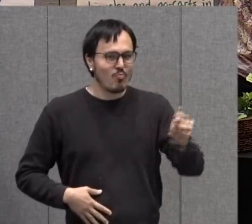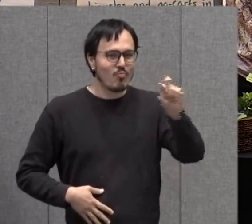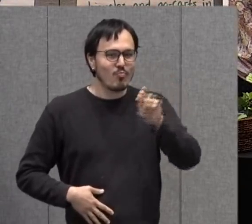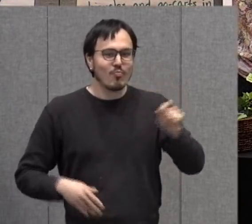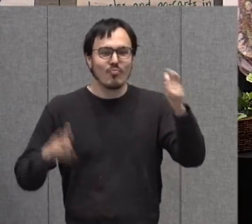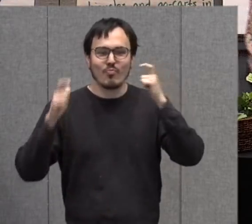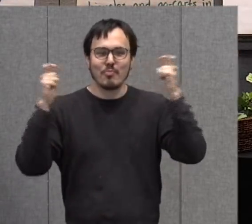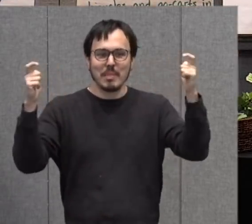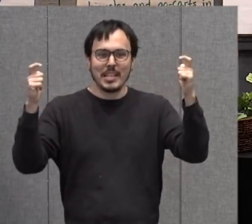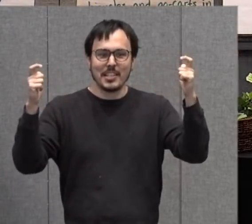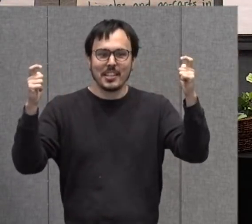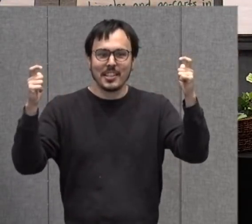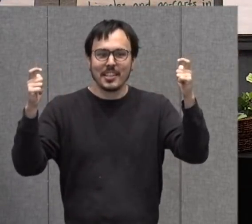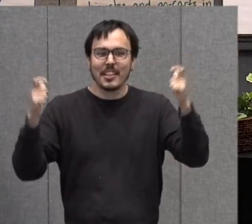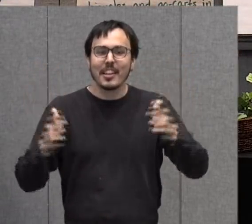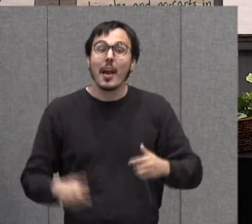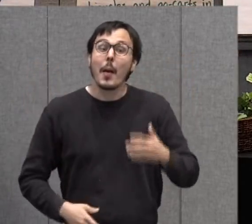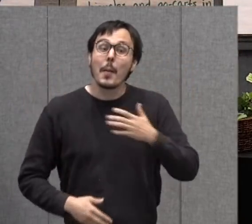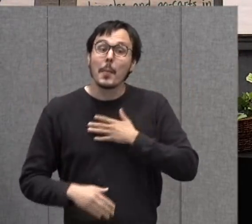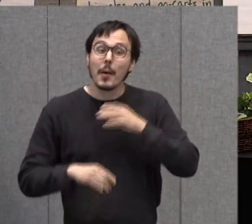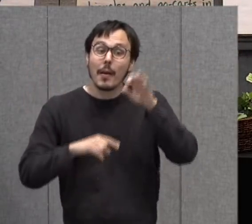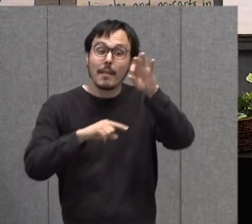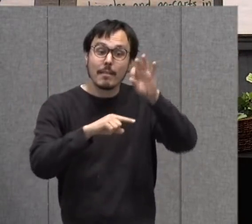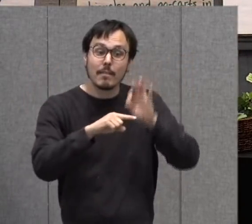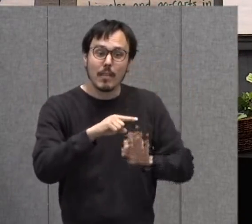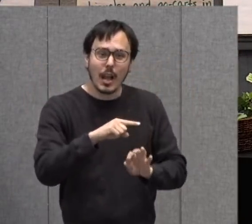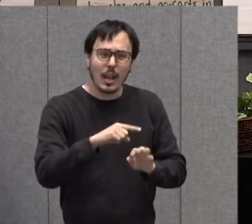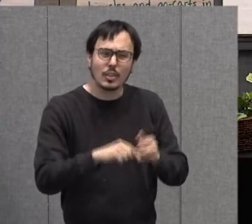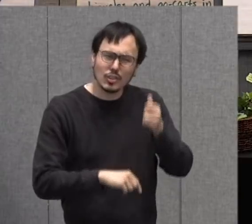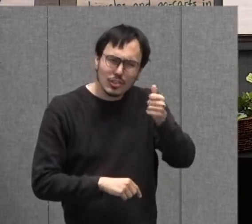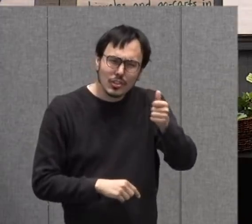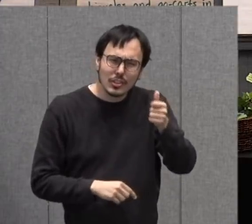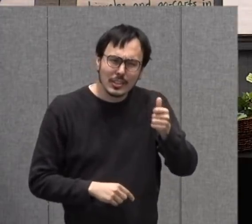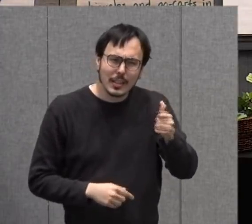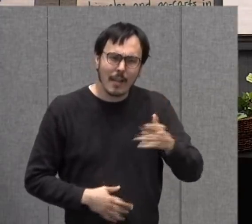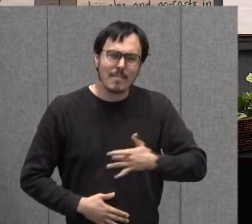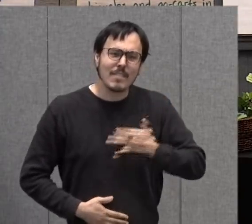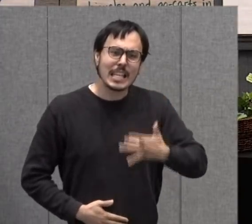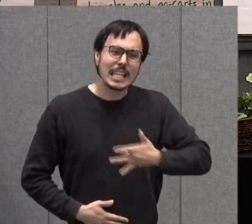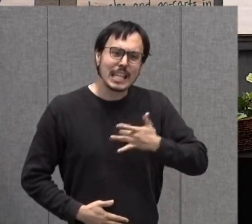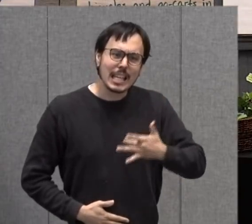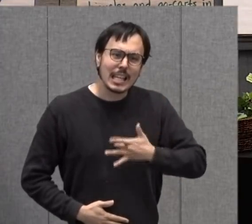So, based upon our fraction, what do you think will be nearer?